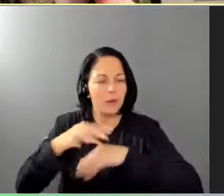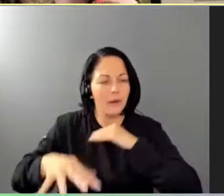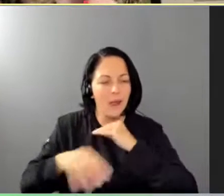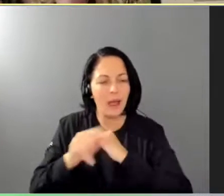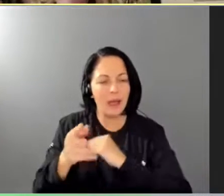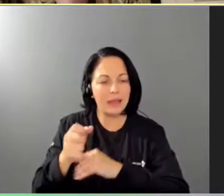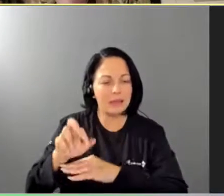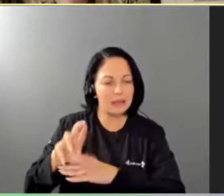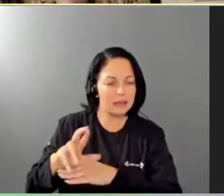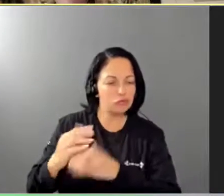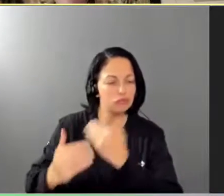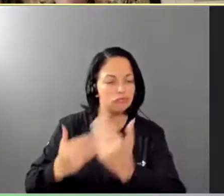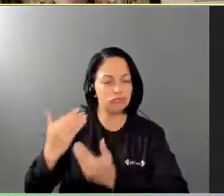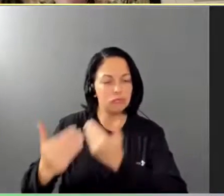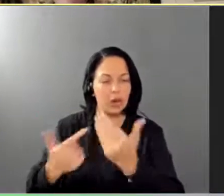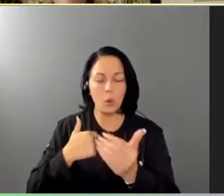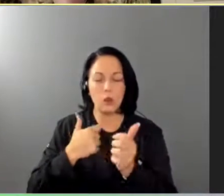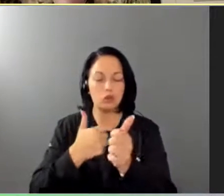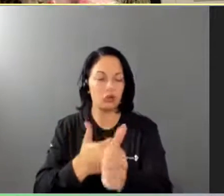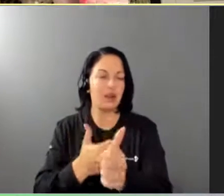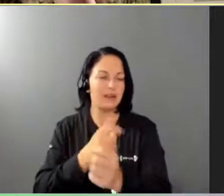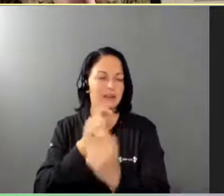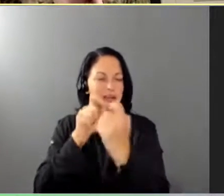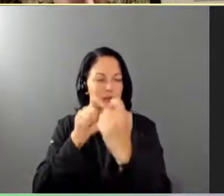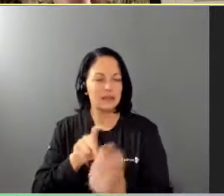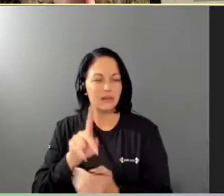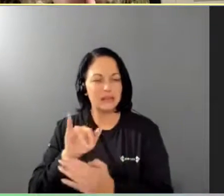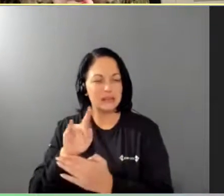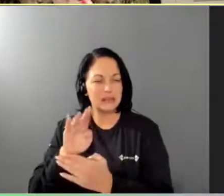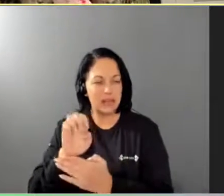add those, the about this this is it's never -- the